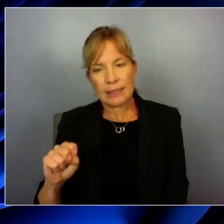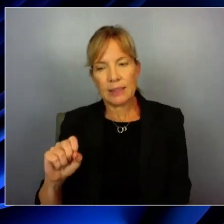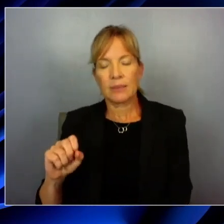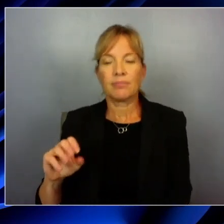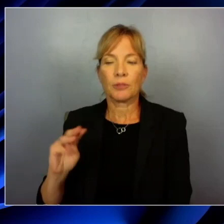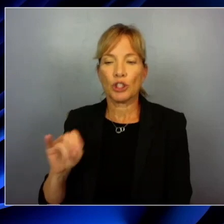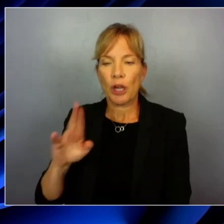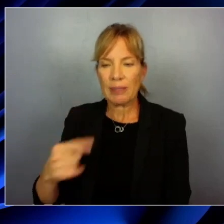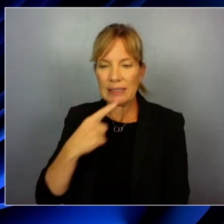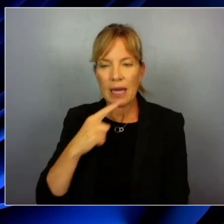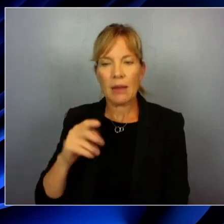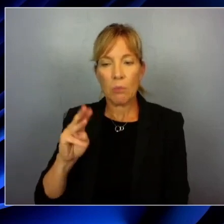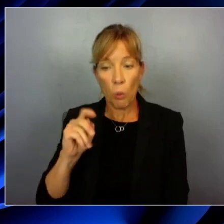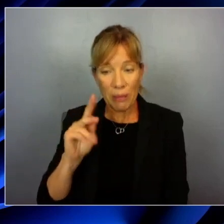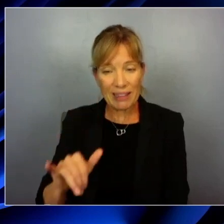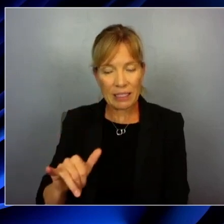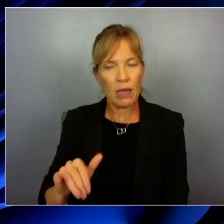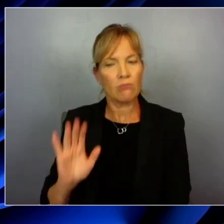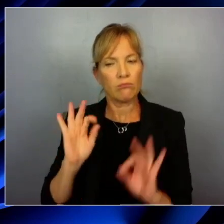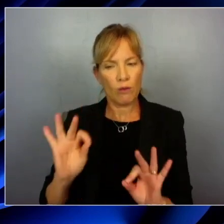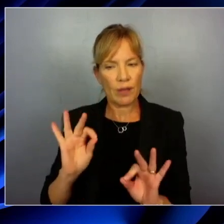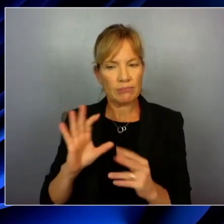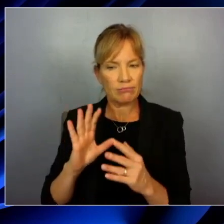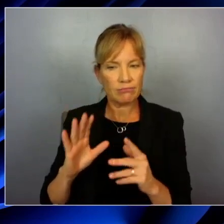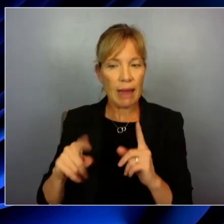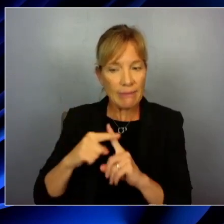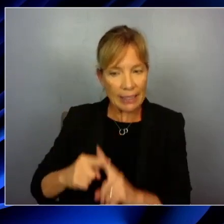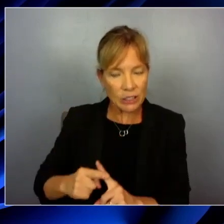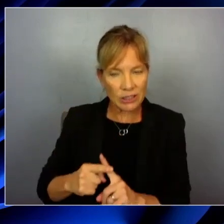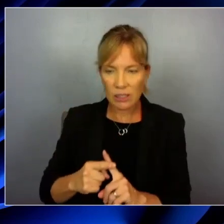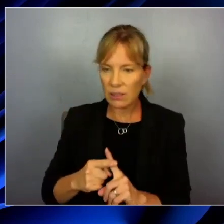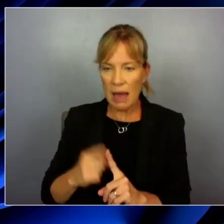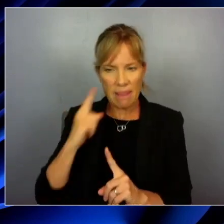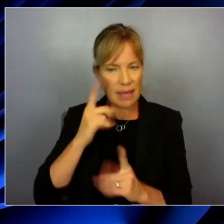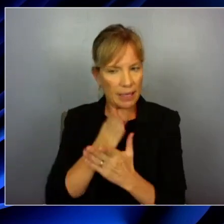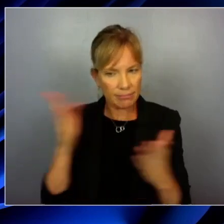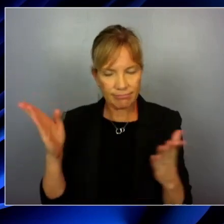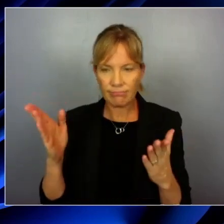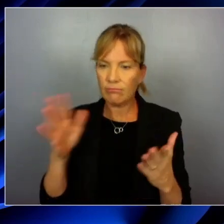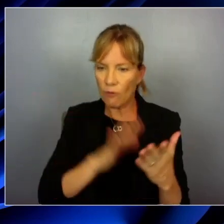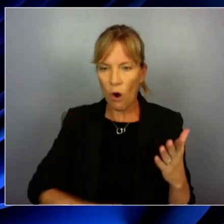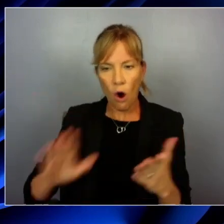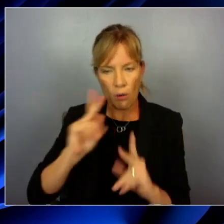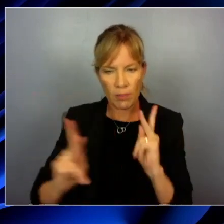thinking inclusively across the board we've got something new inside